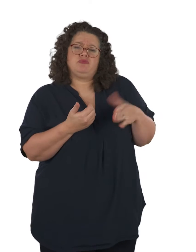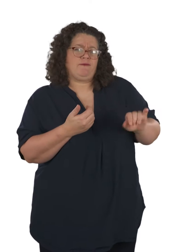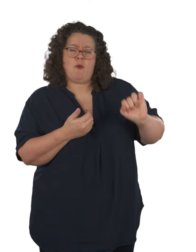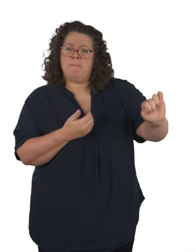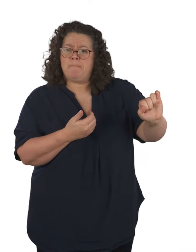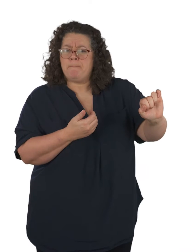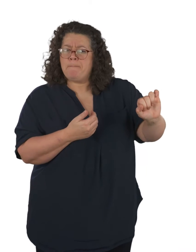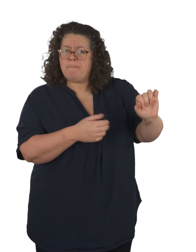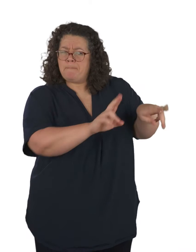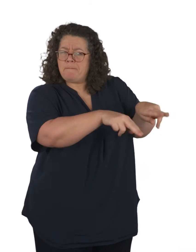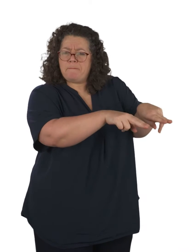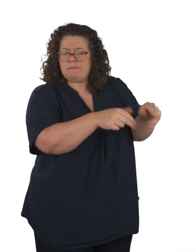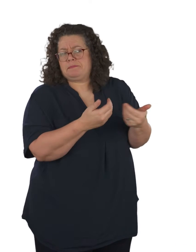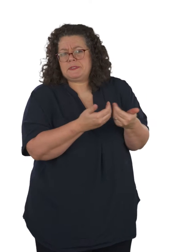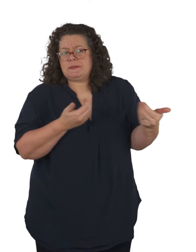Your assessment is separate from theirs.